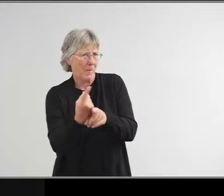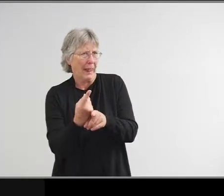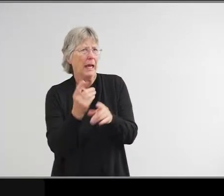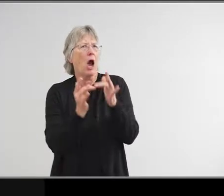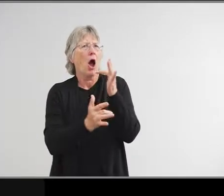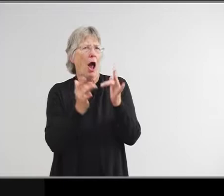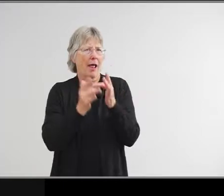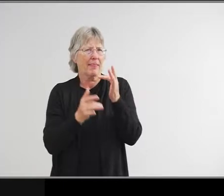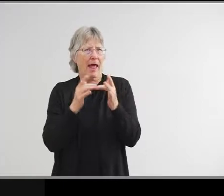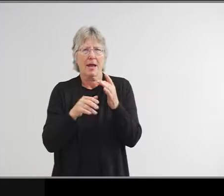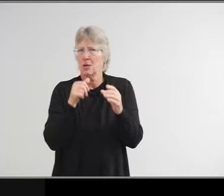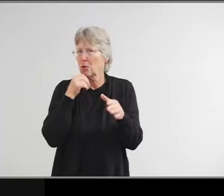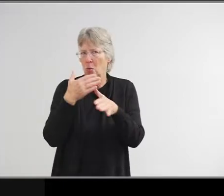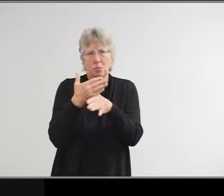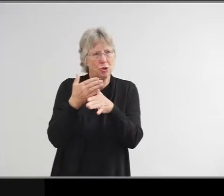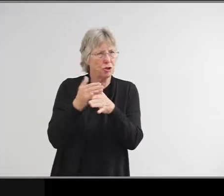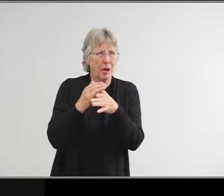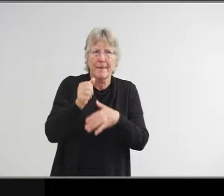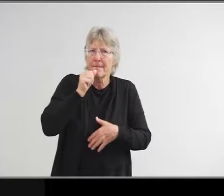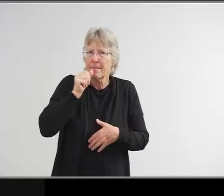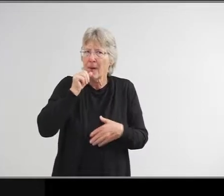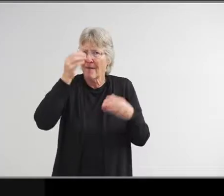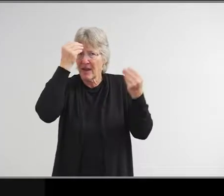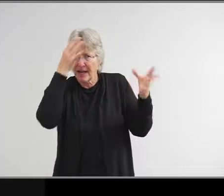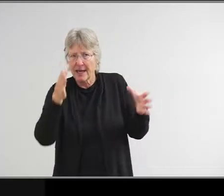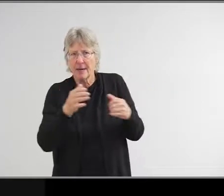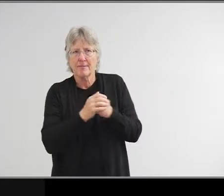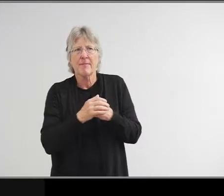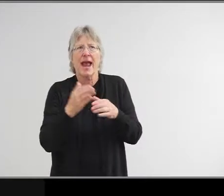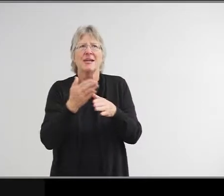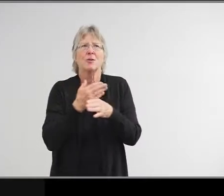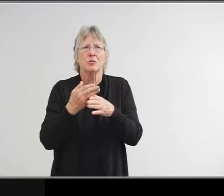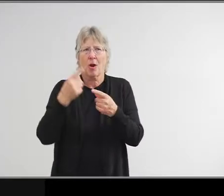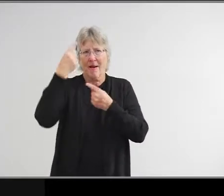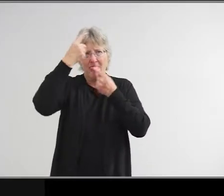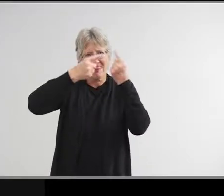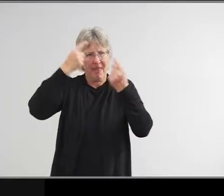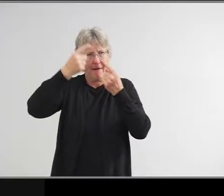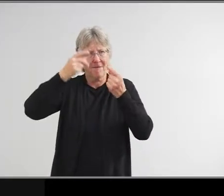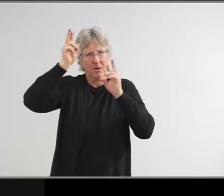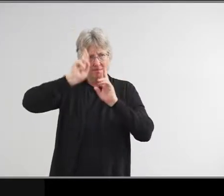and to share thoughtfully and respectfully. This aspect of our work is one that we approach